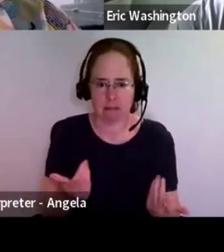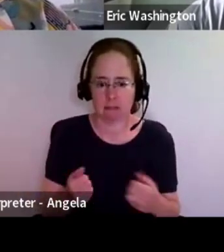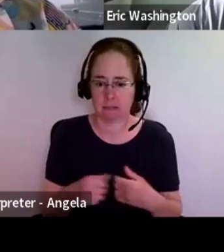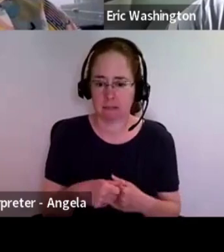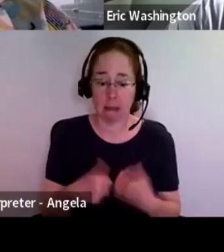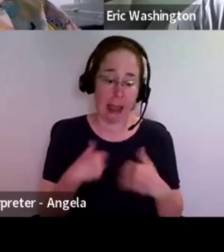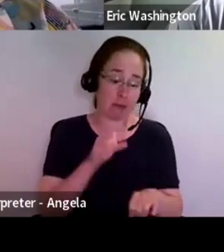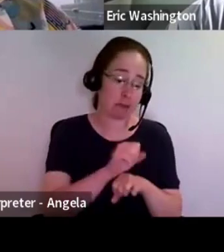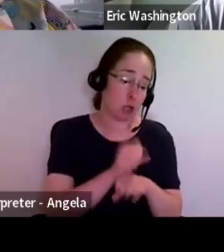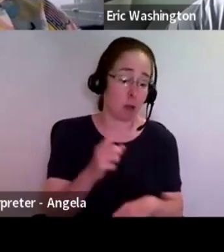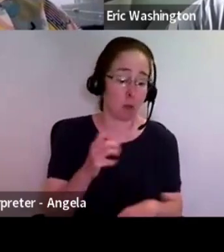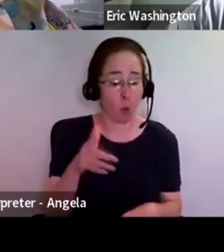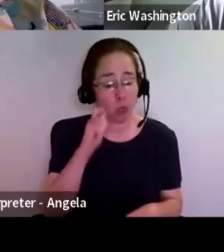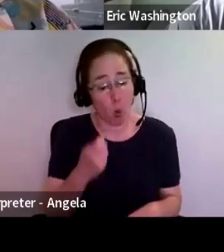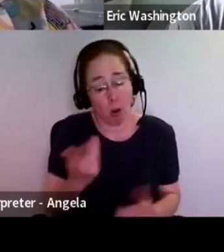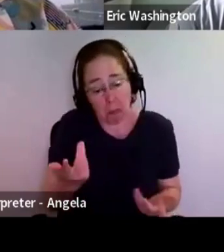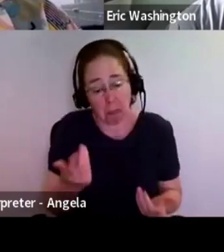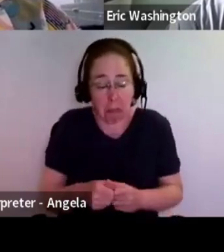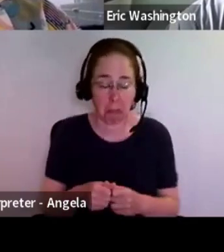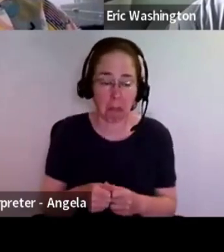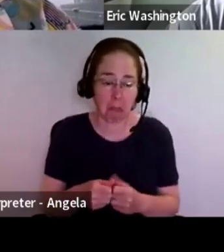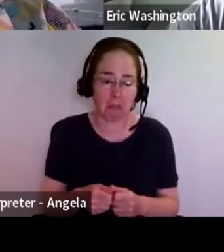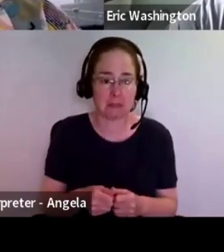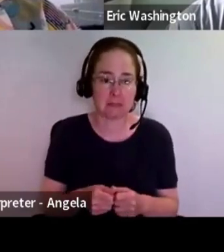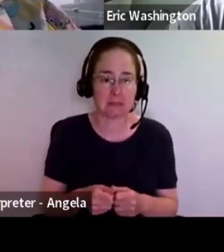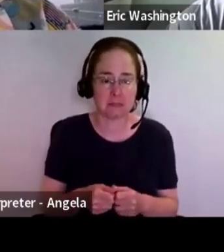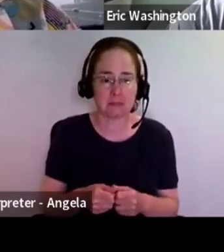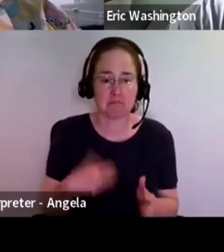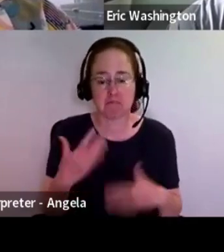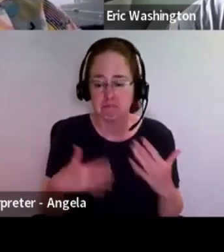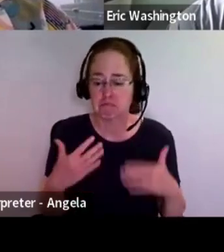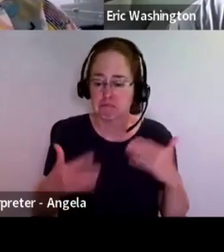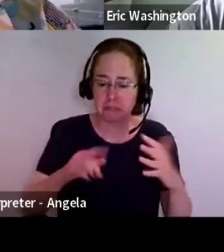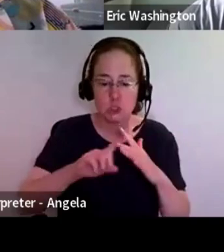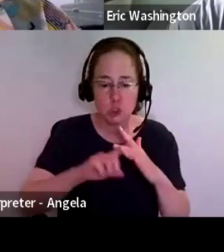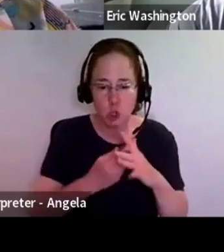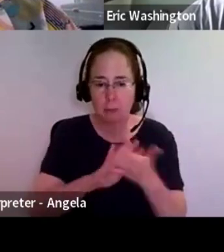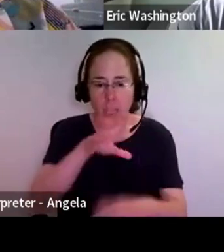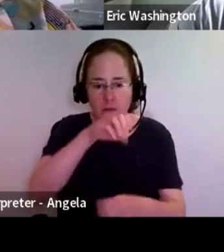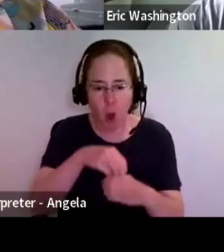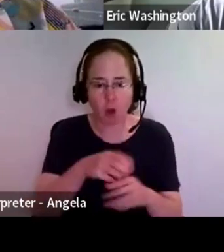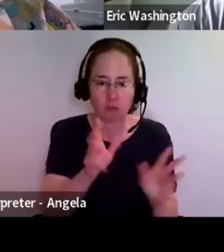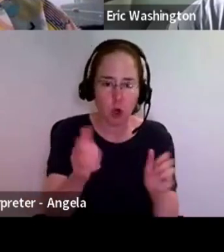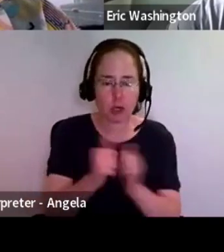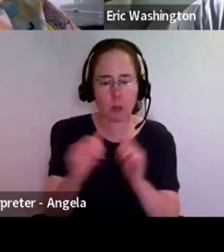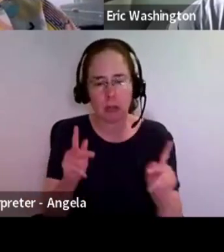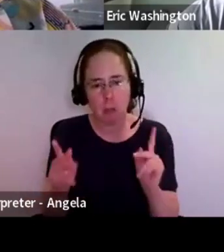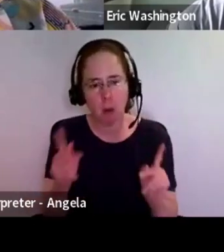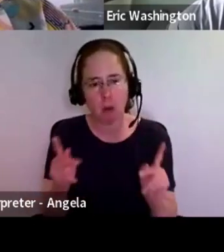I think this will be cool. And then the more I started kind of getting involved and talking to people, I was like, oh, like,